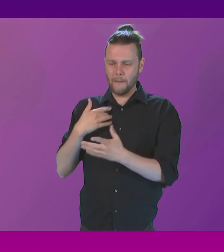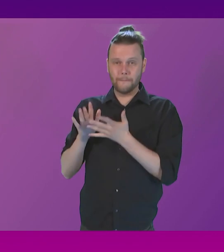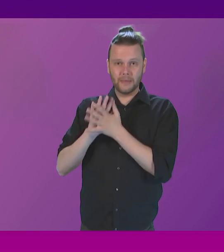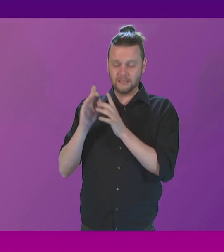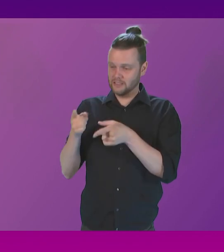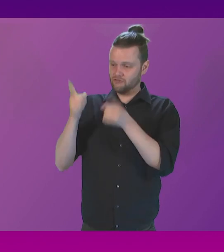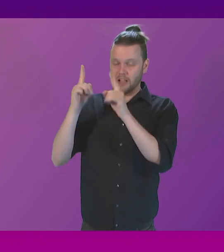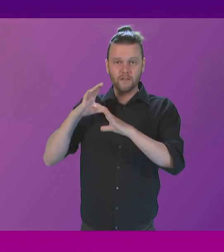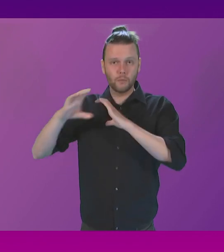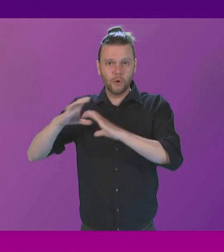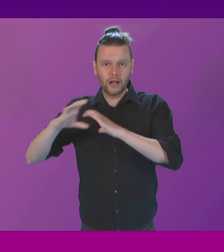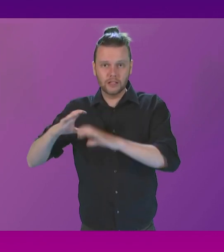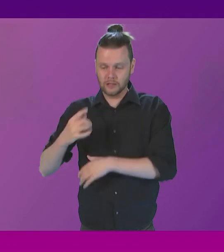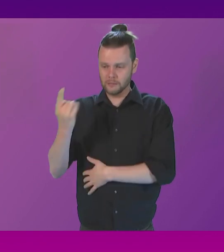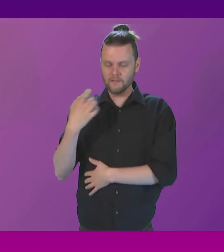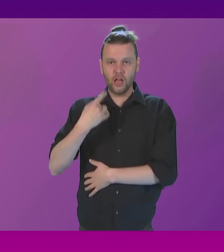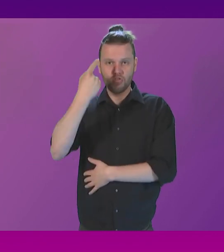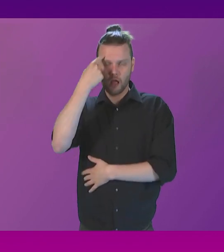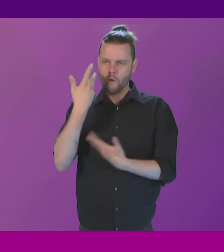communications allegedly thought that it was acceptable to say,